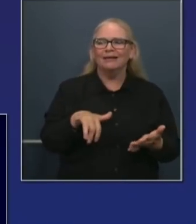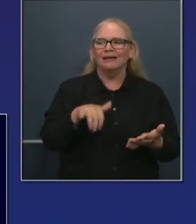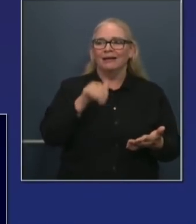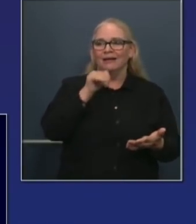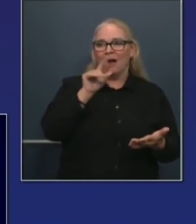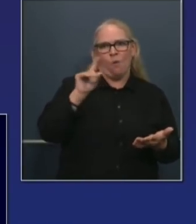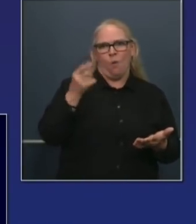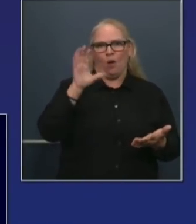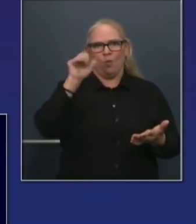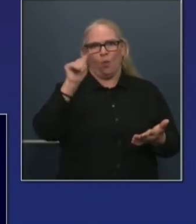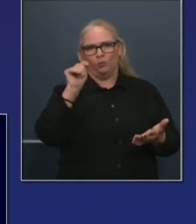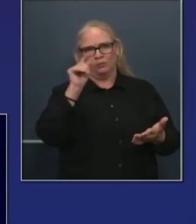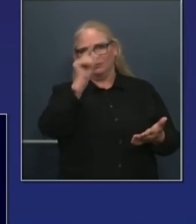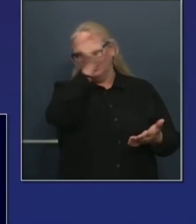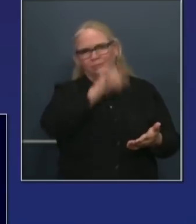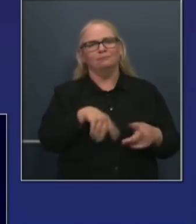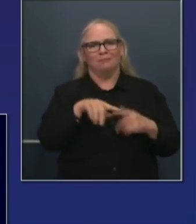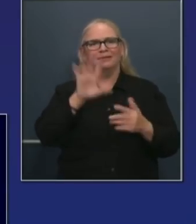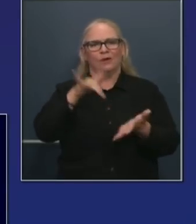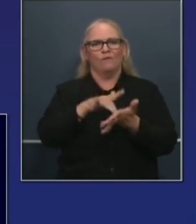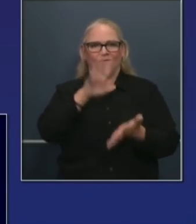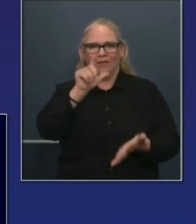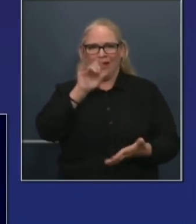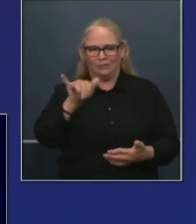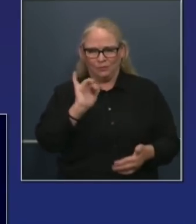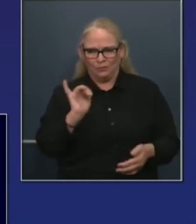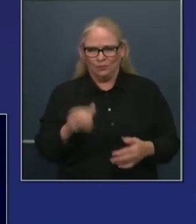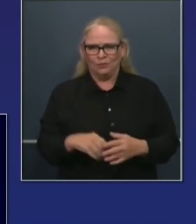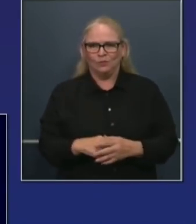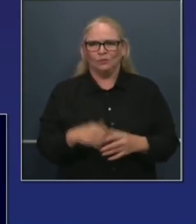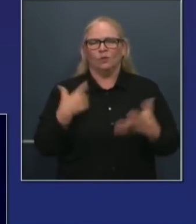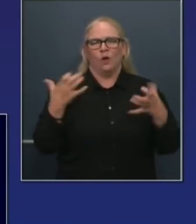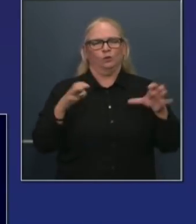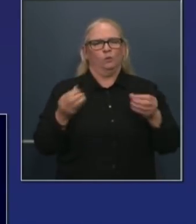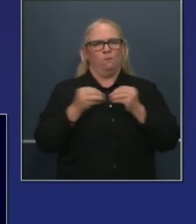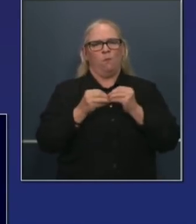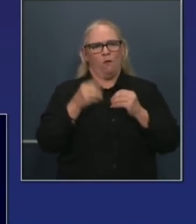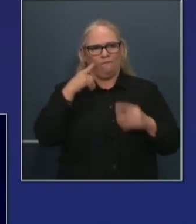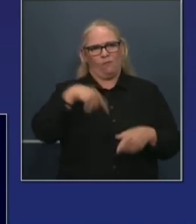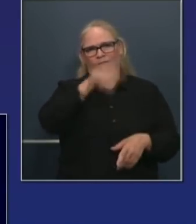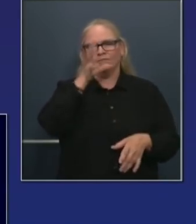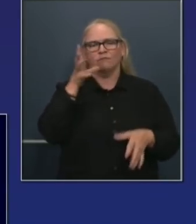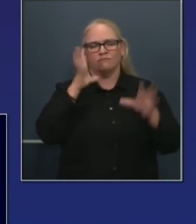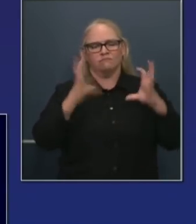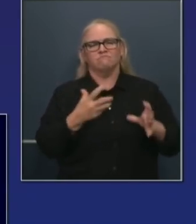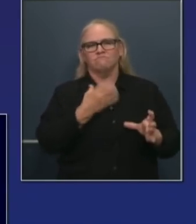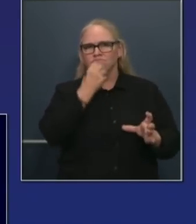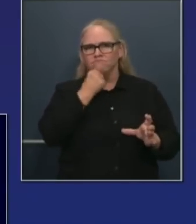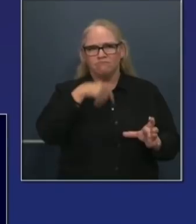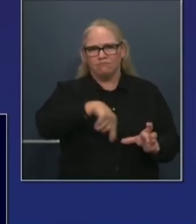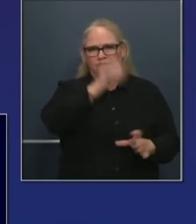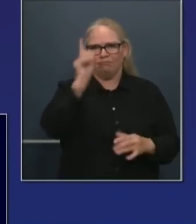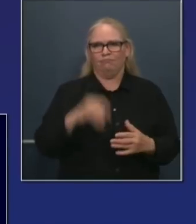PROVIDE MORE SUPPORT PARTICULARLY IN THE CENTRAL VALLEY, NOT JUST THE CENTRAL